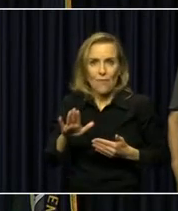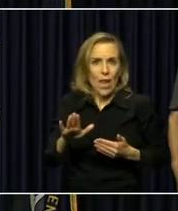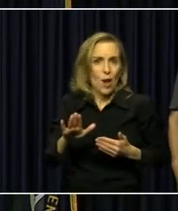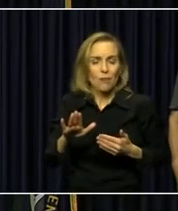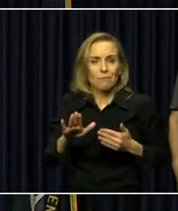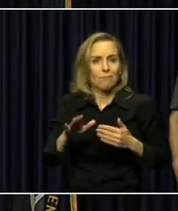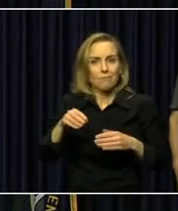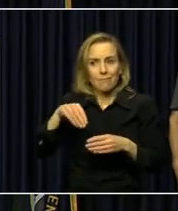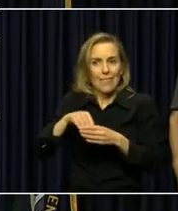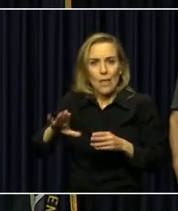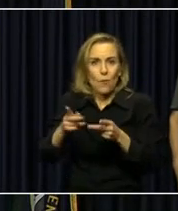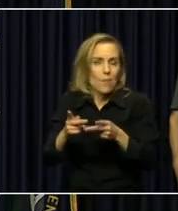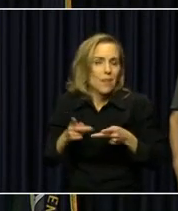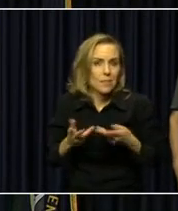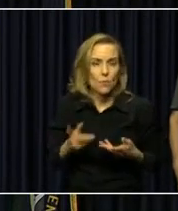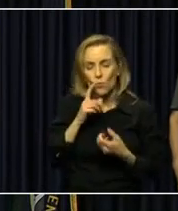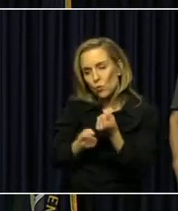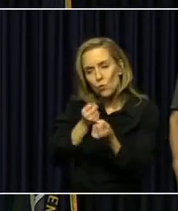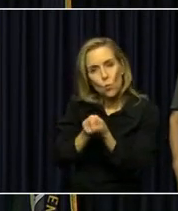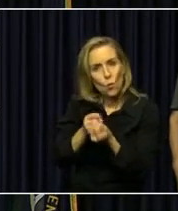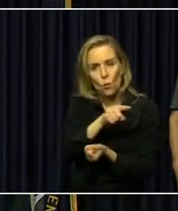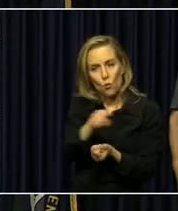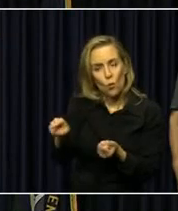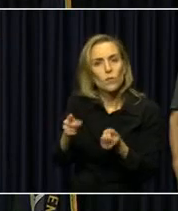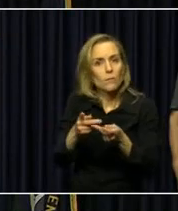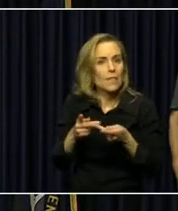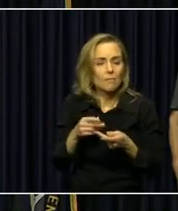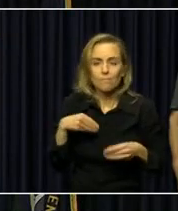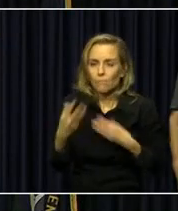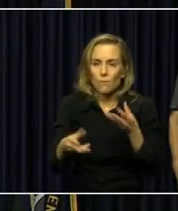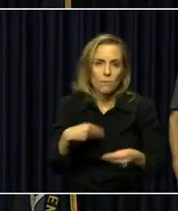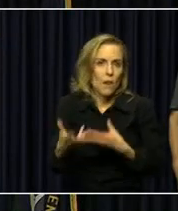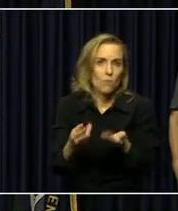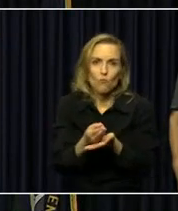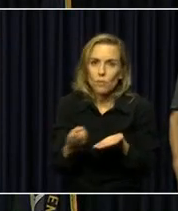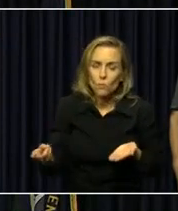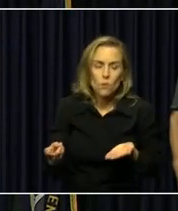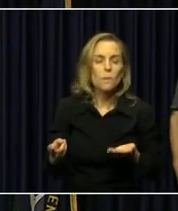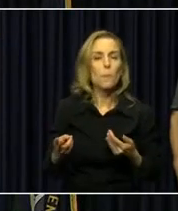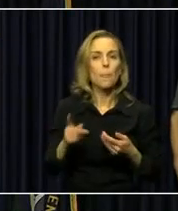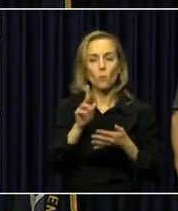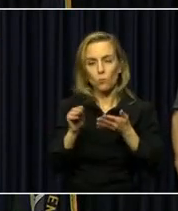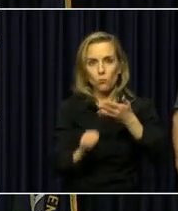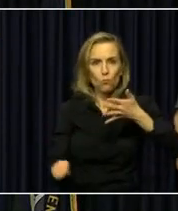THE LAST TIME. DID I?